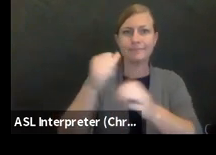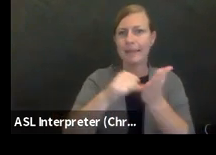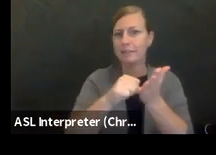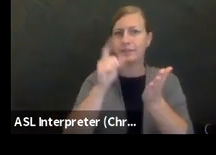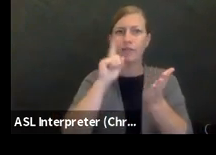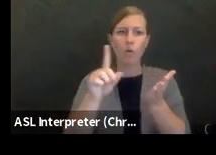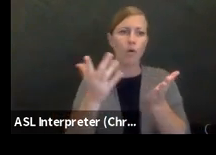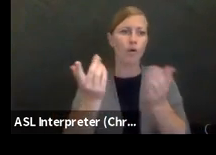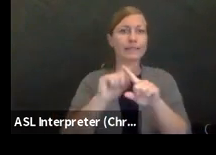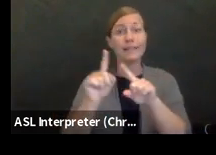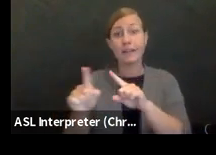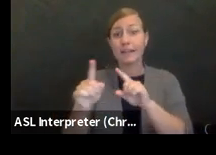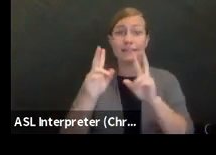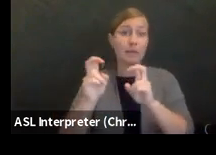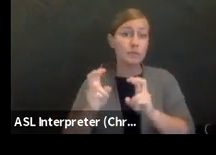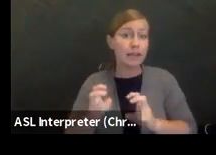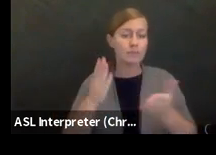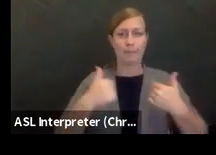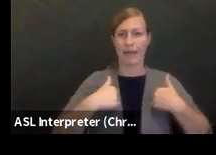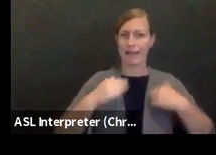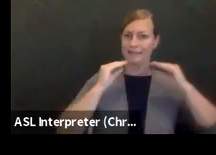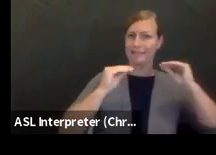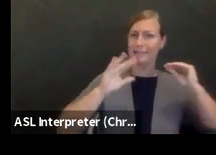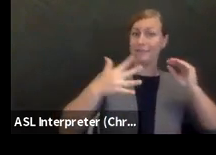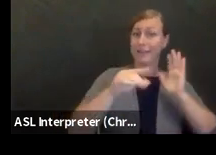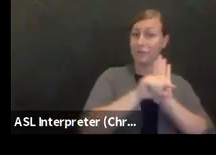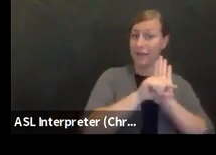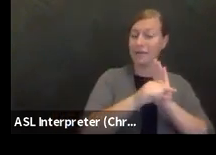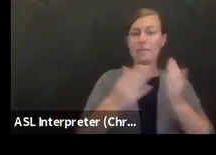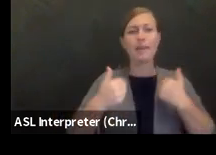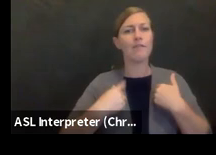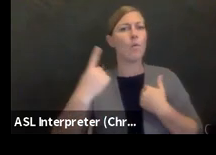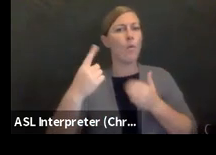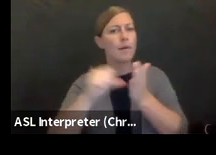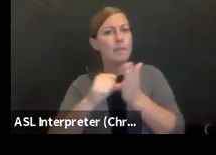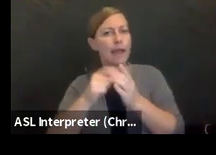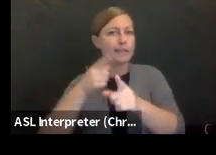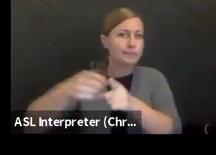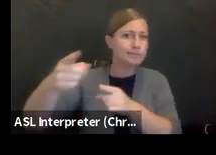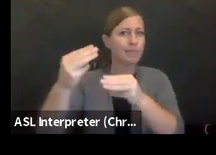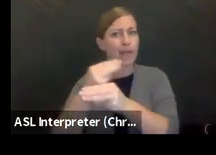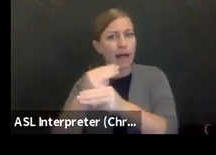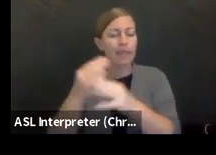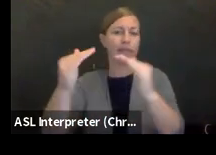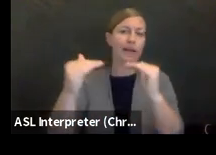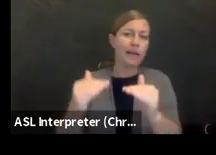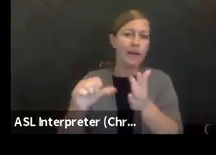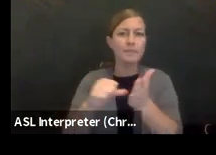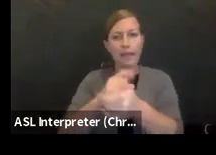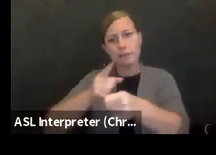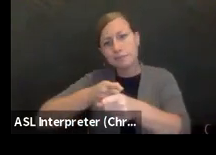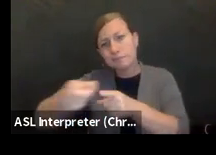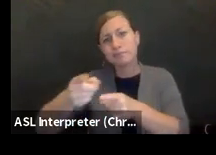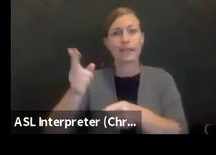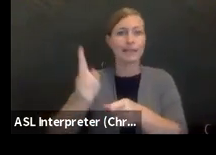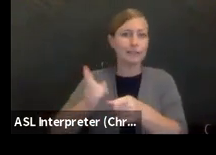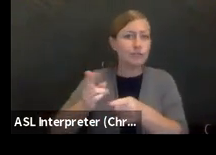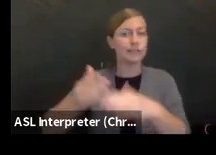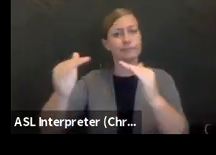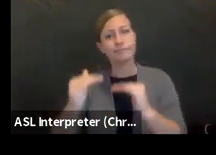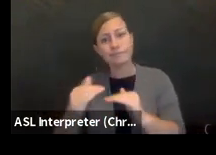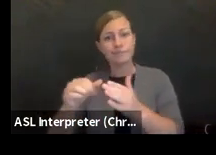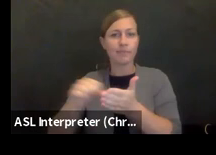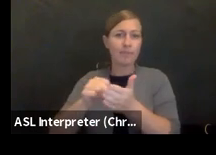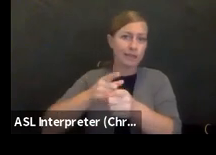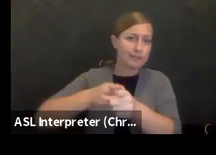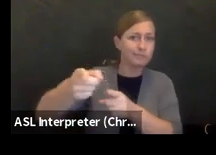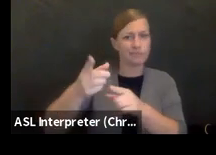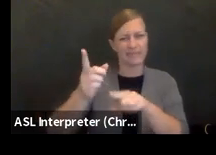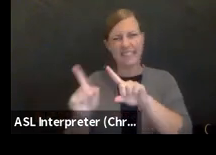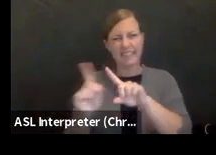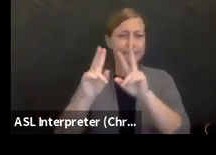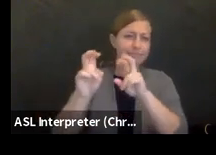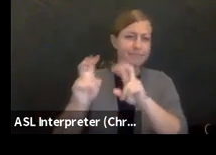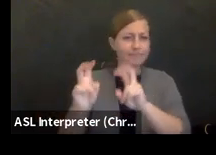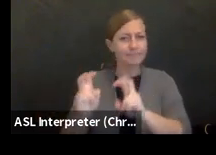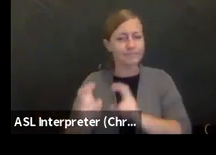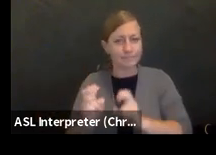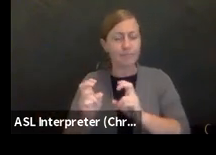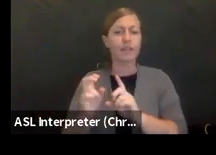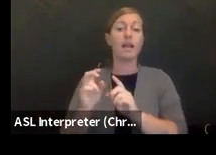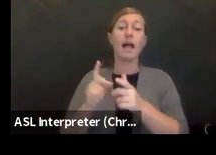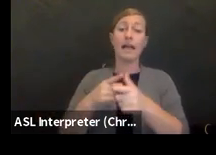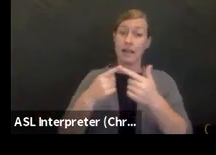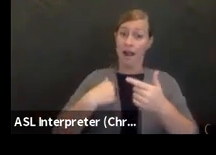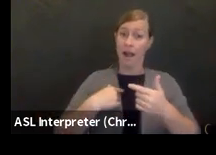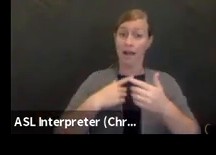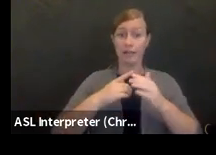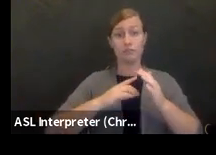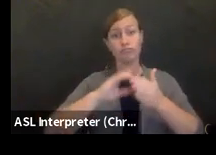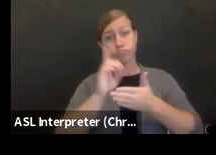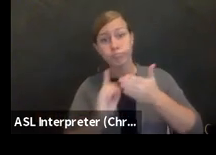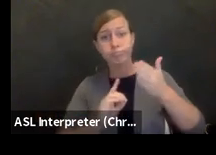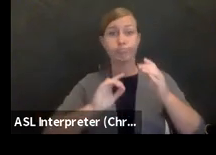ESD 112-- Kristina Wambold: Subjects. So if I'm a fifth grade teacher. I could have a page for math and I could have a page for history and I can have a page for whatever subject, and as I create as I work in Edit and create this